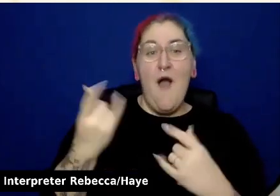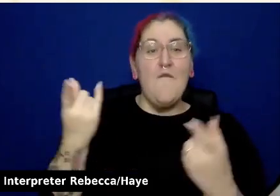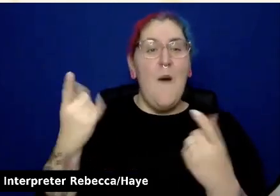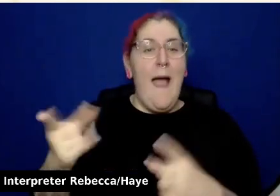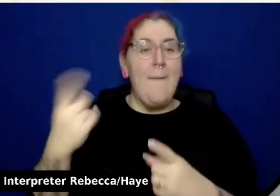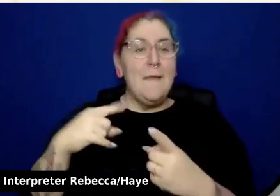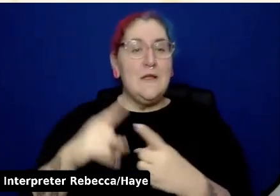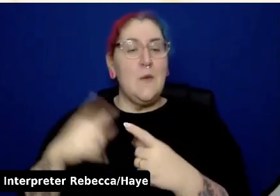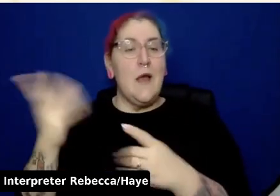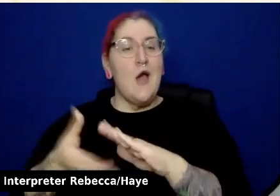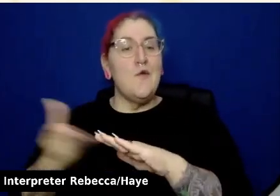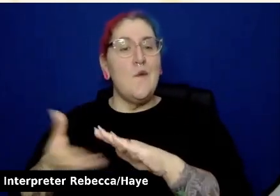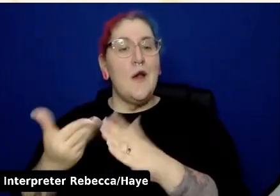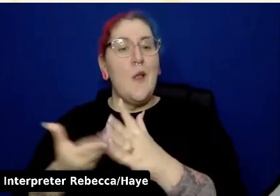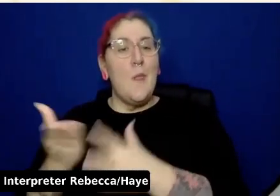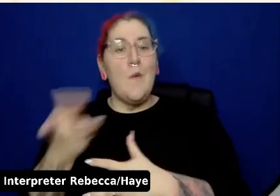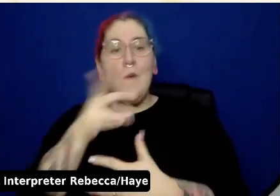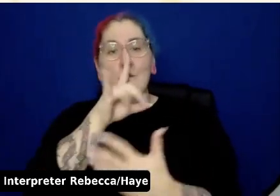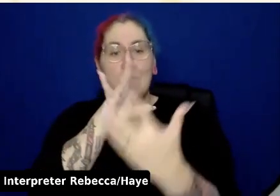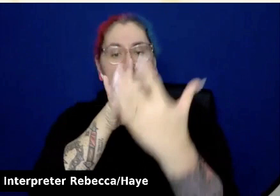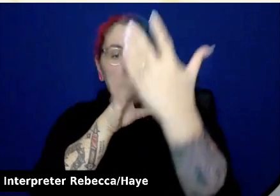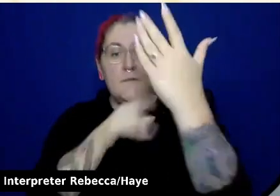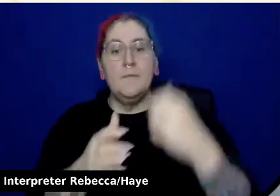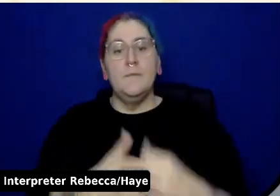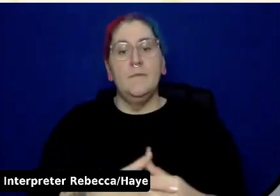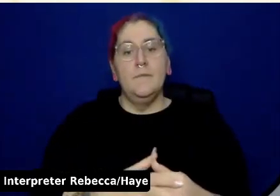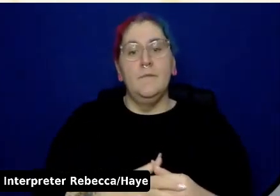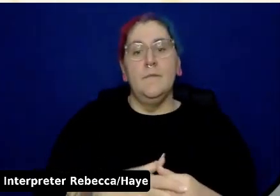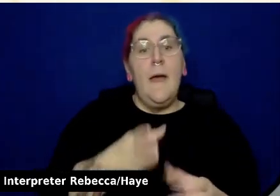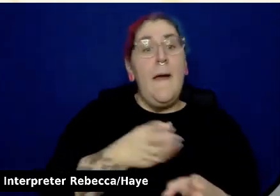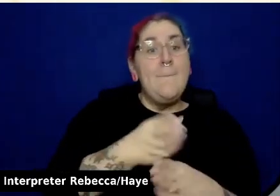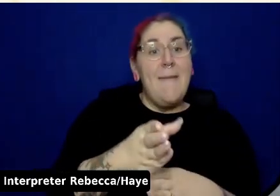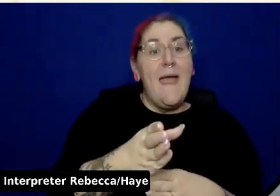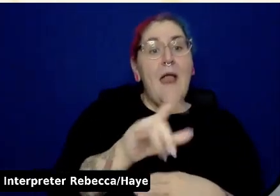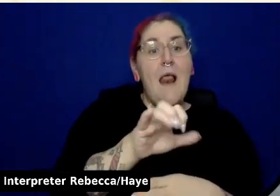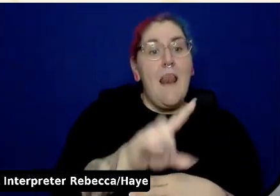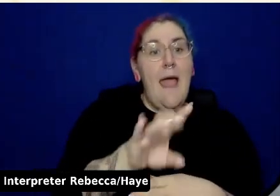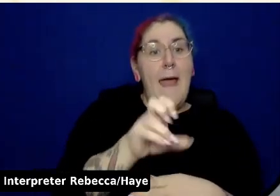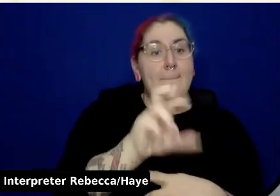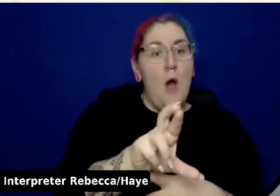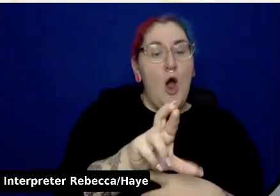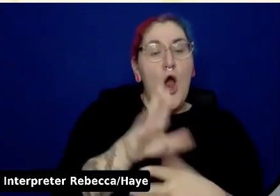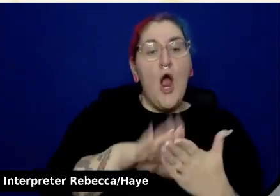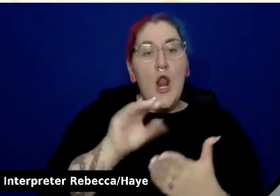[Screen Reader Voice]